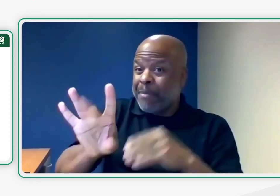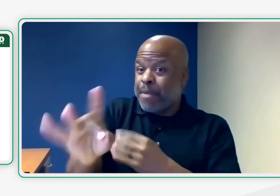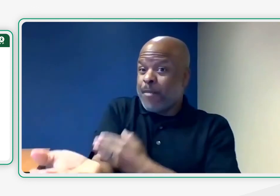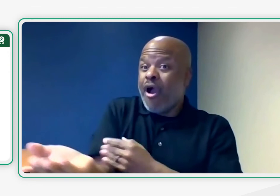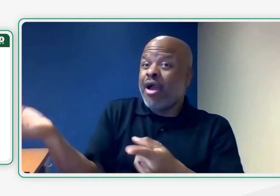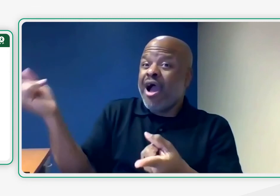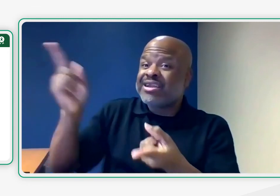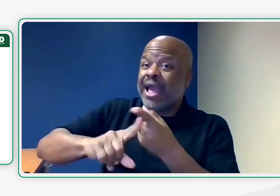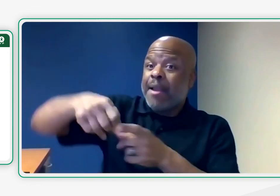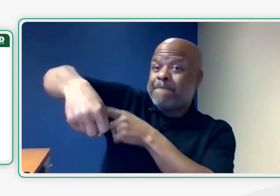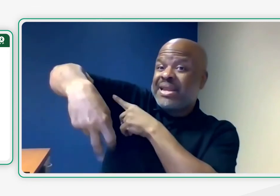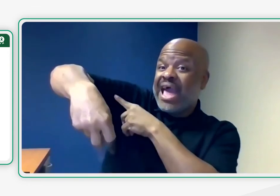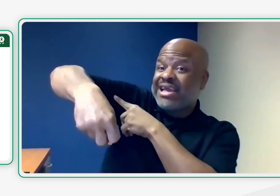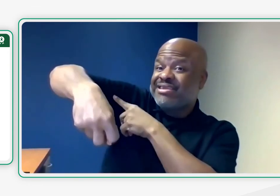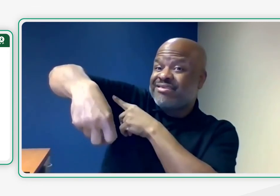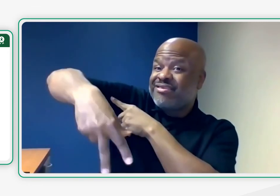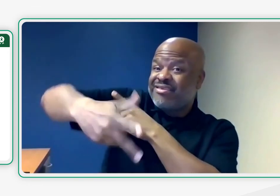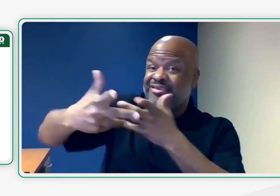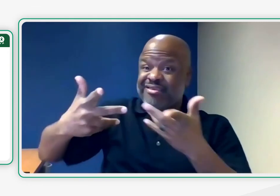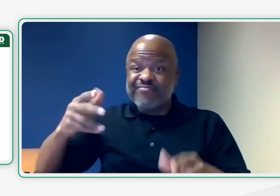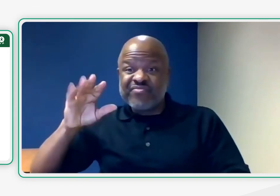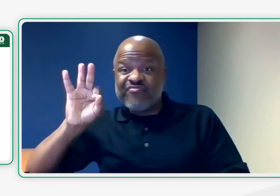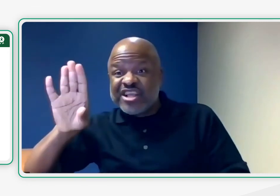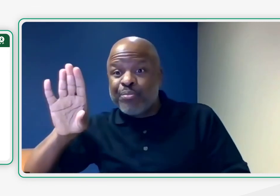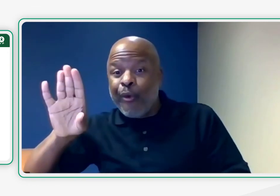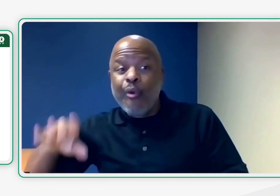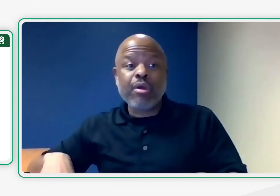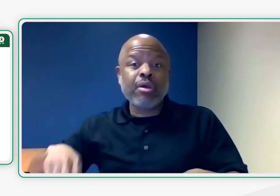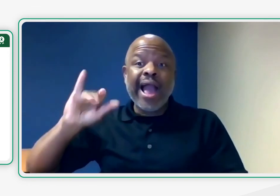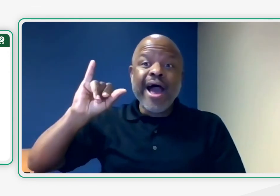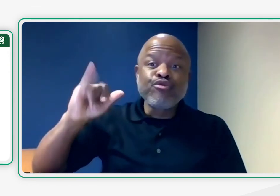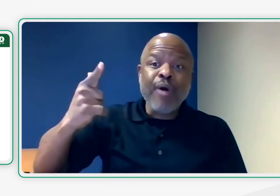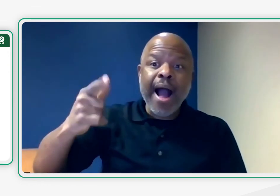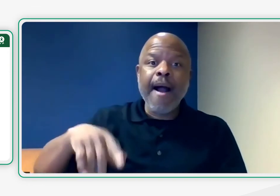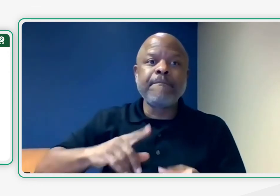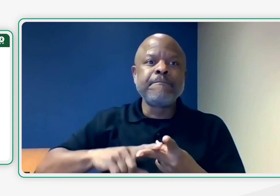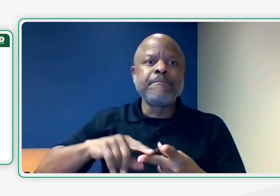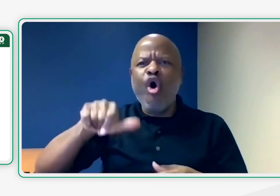And they started this stream at 8 in the morning, and they did it until midnight.